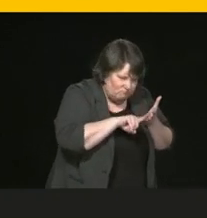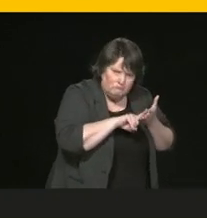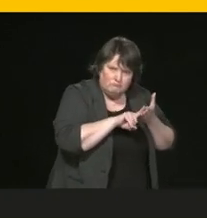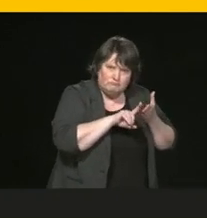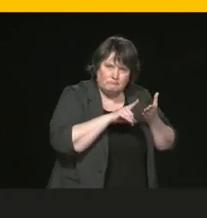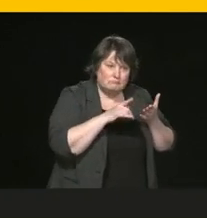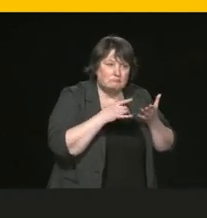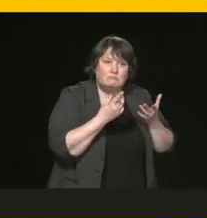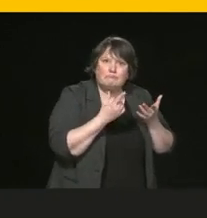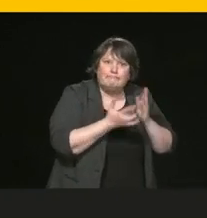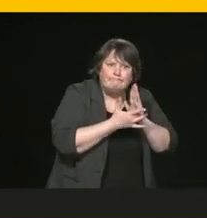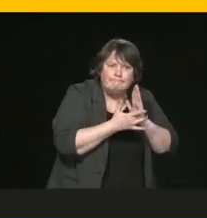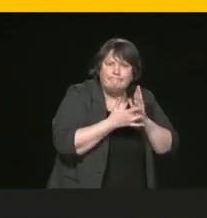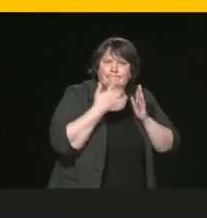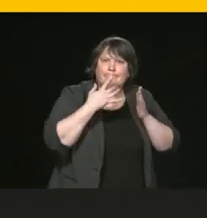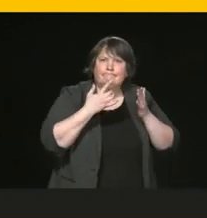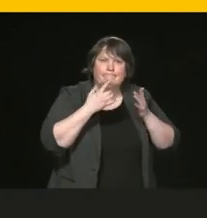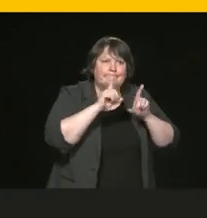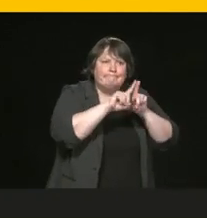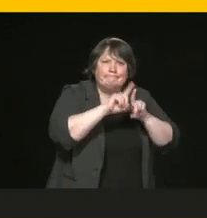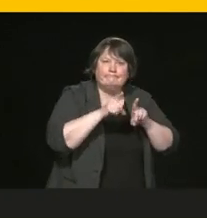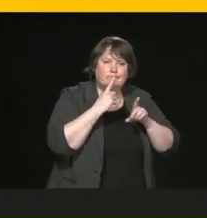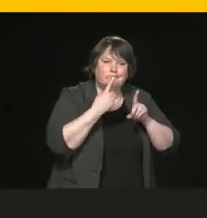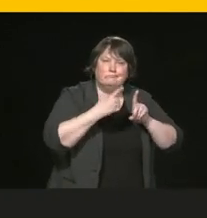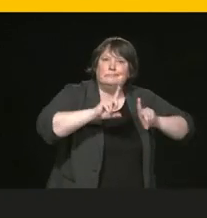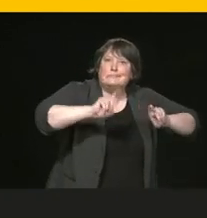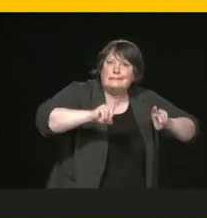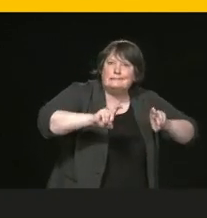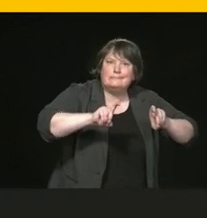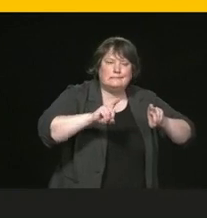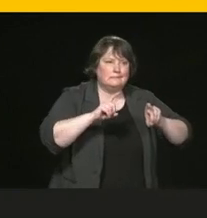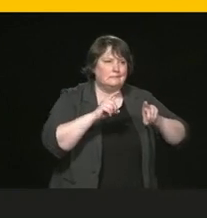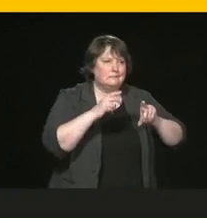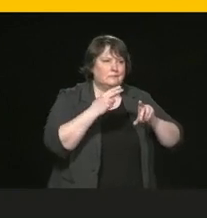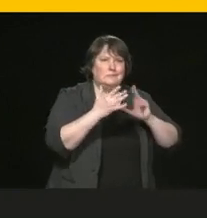DEVELOPING METHODS AND